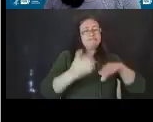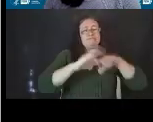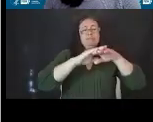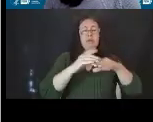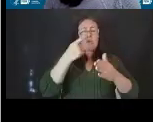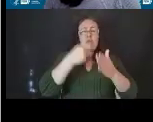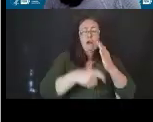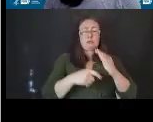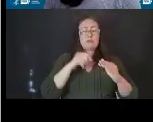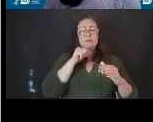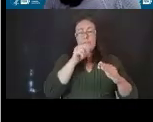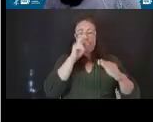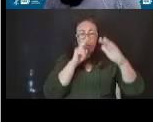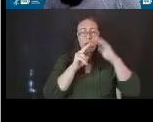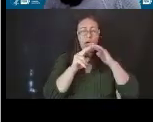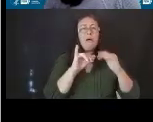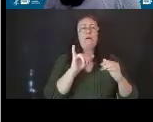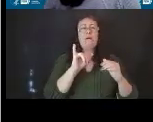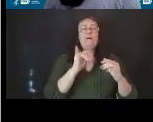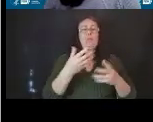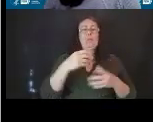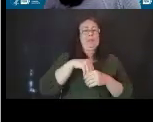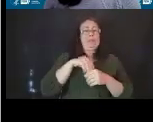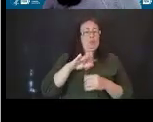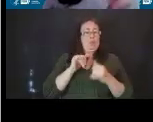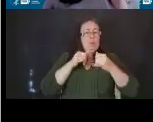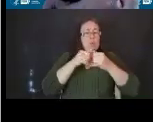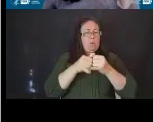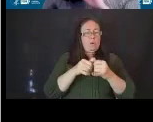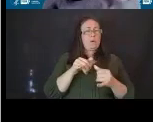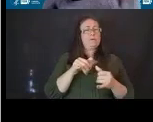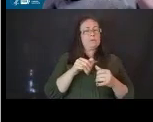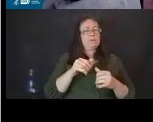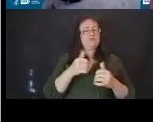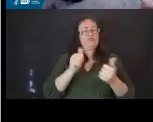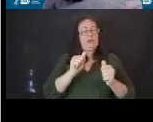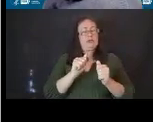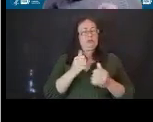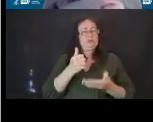so consider active recruiting as you build your lab.